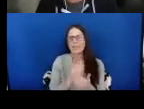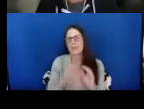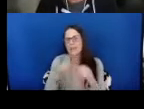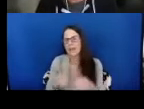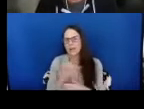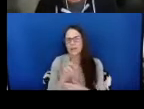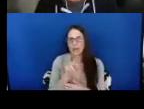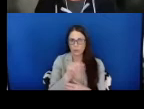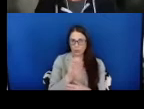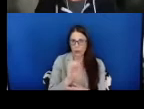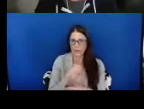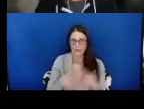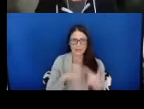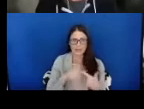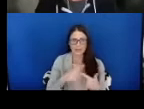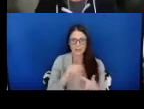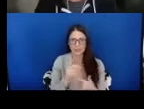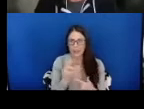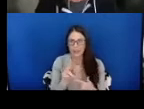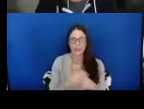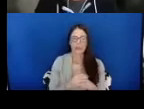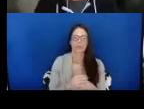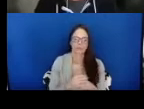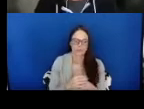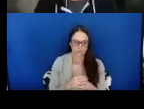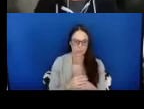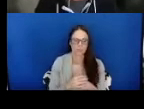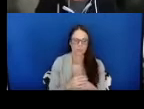gender. 16:18:35 And so in order to get special education